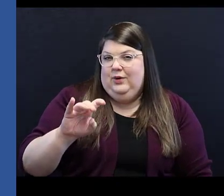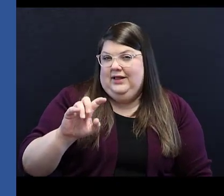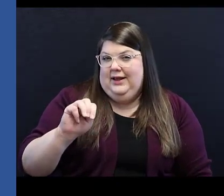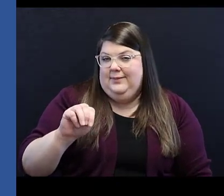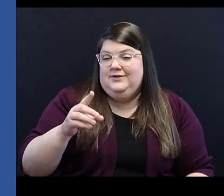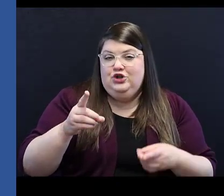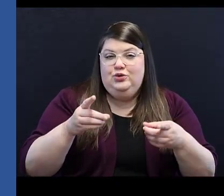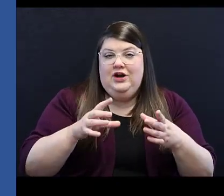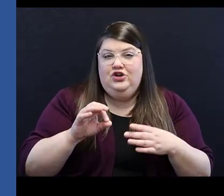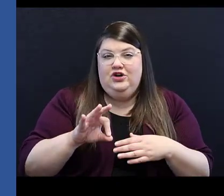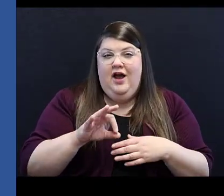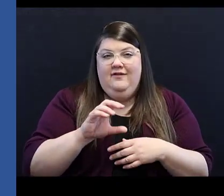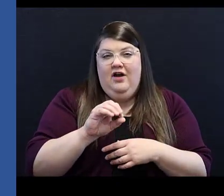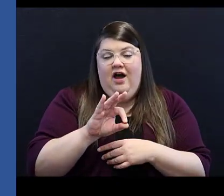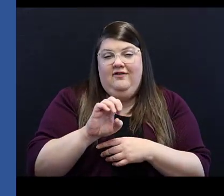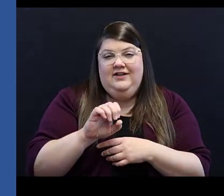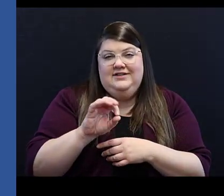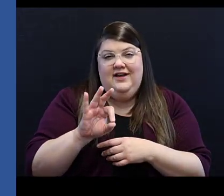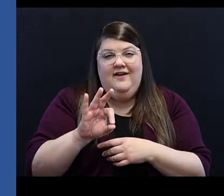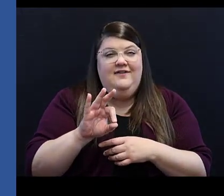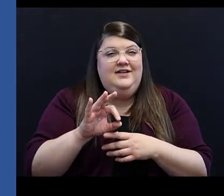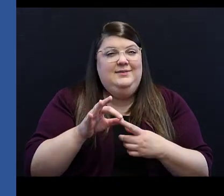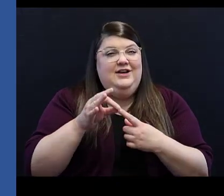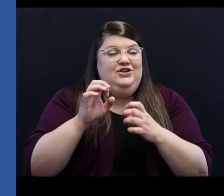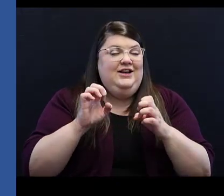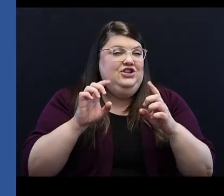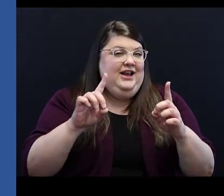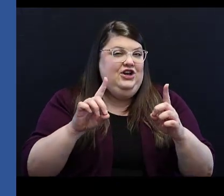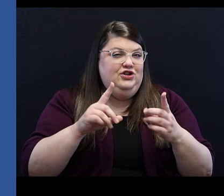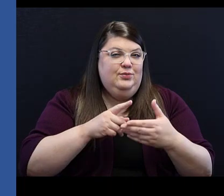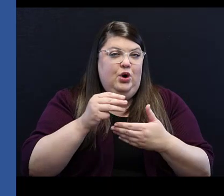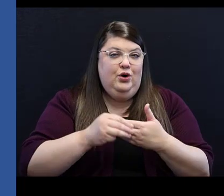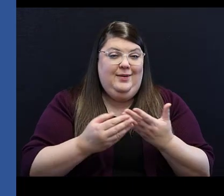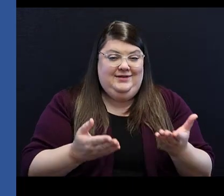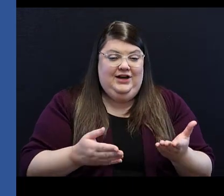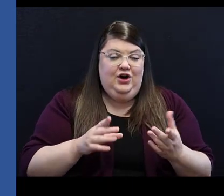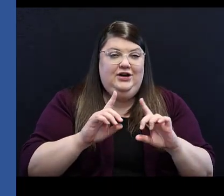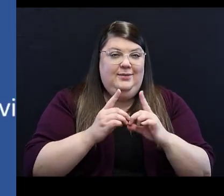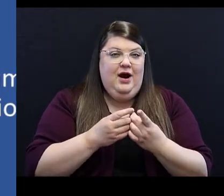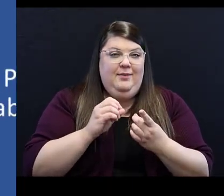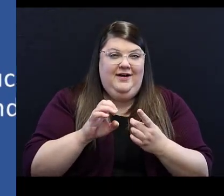Director of the Office of Special Education Programs here at the Department of Education.